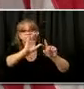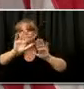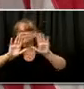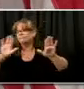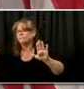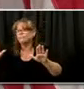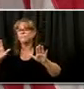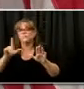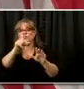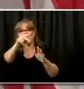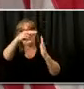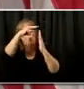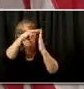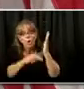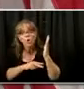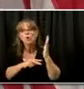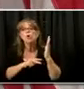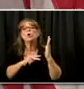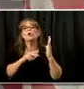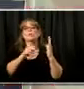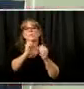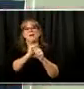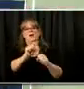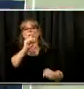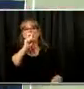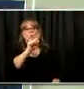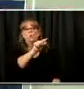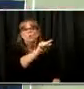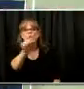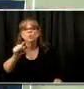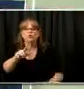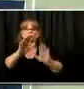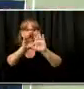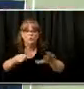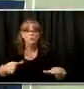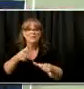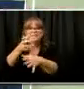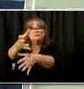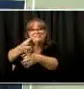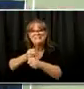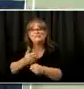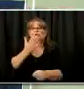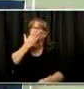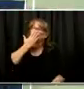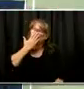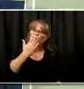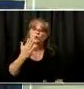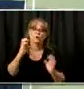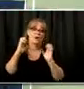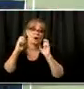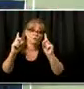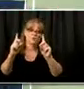is getting a good education i would say erica two concrete things i would point to